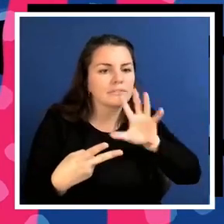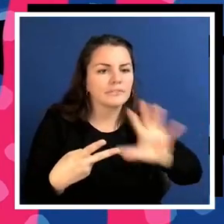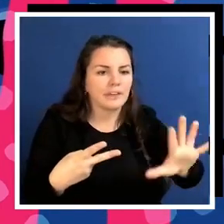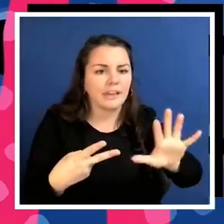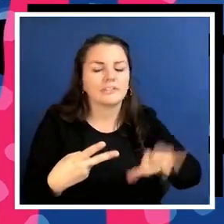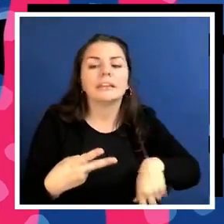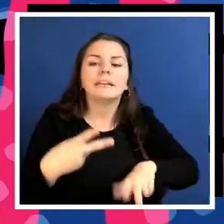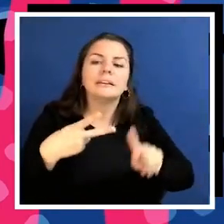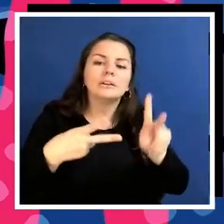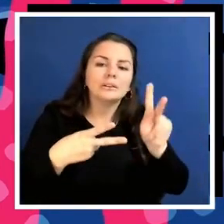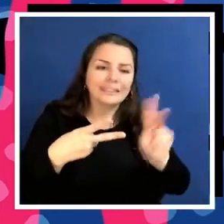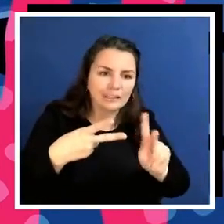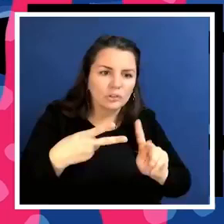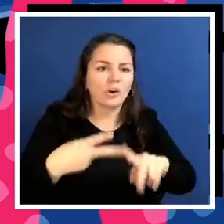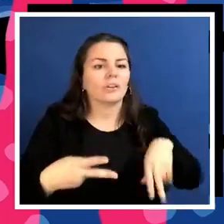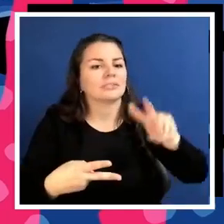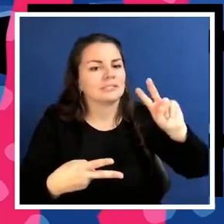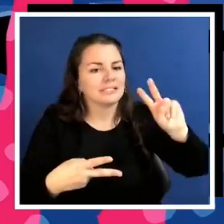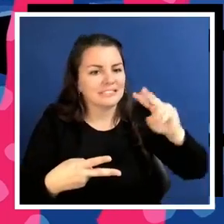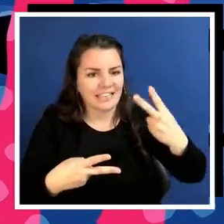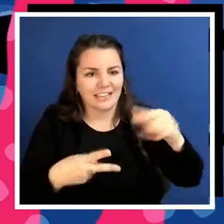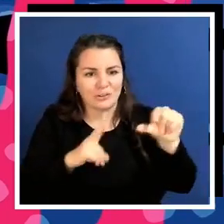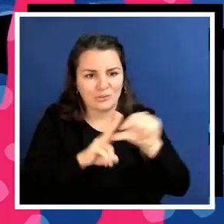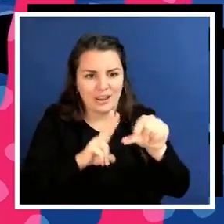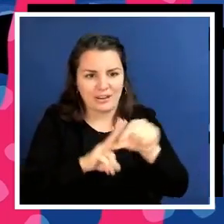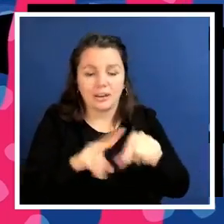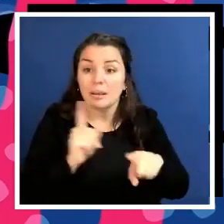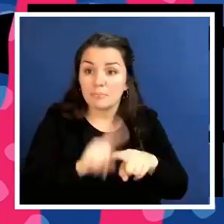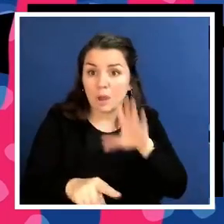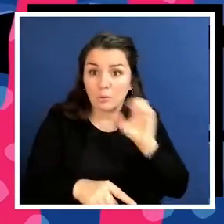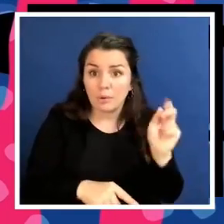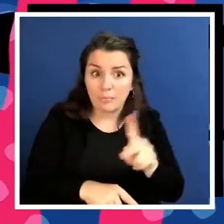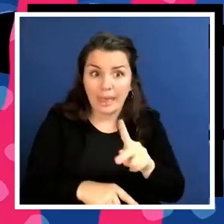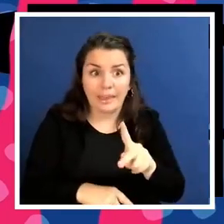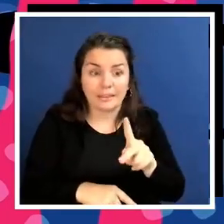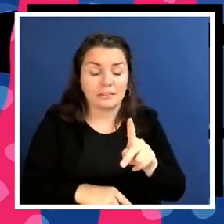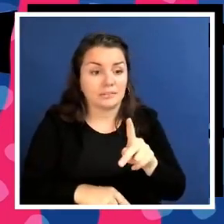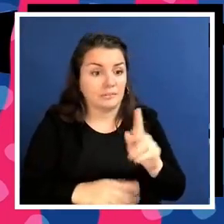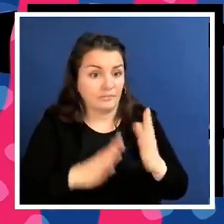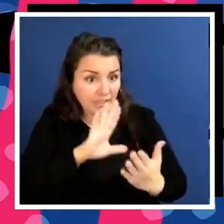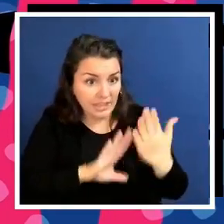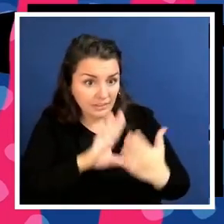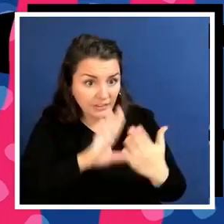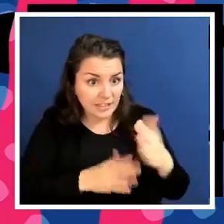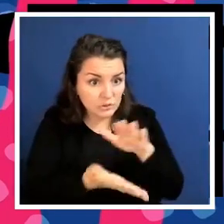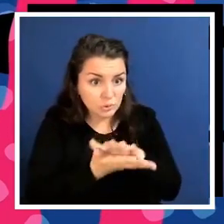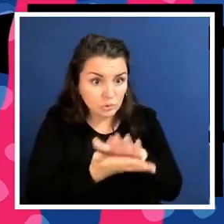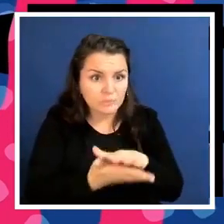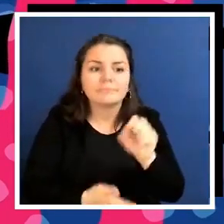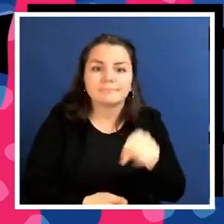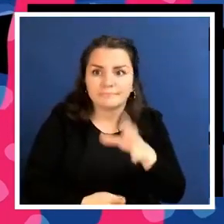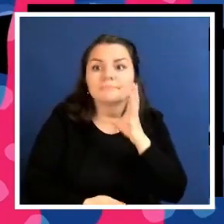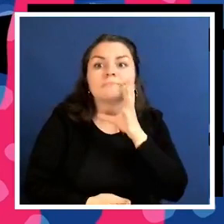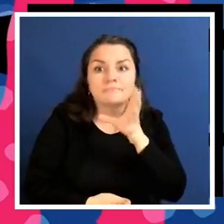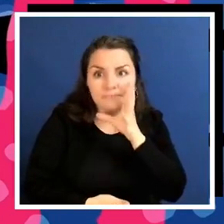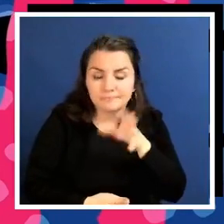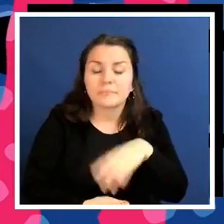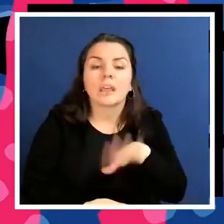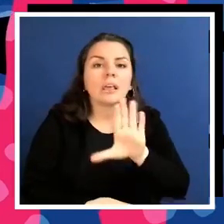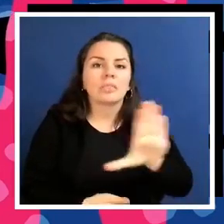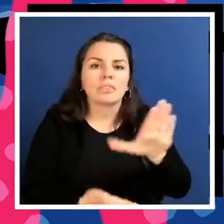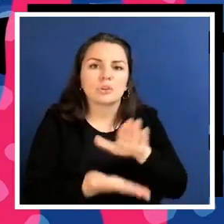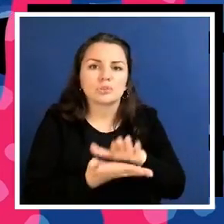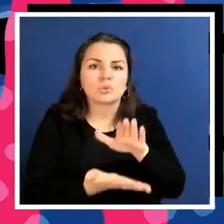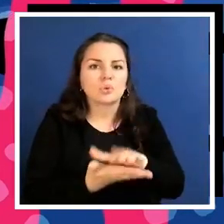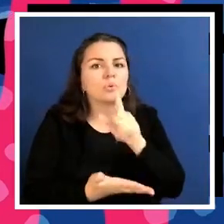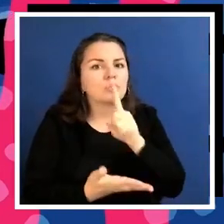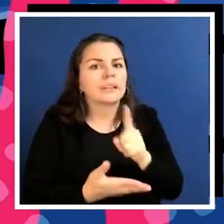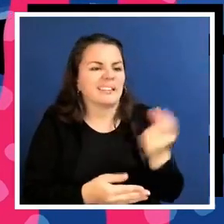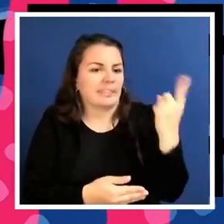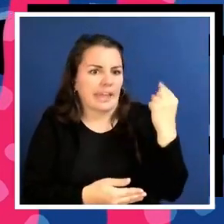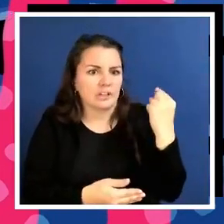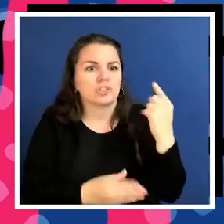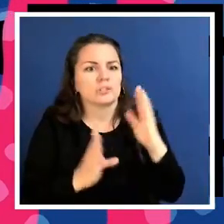HE IS FIVE.